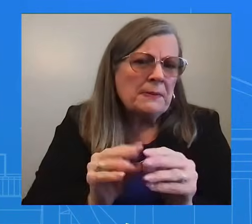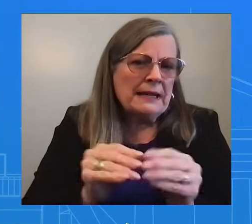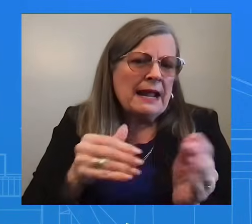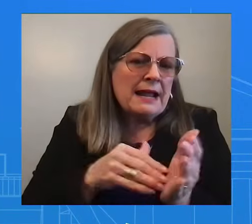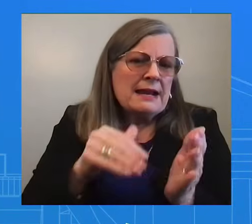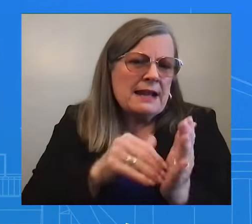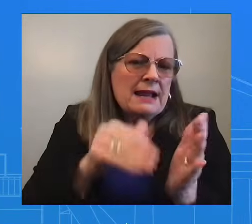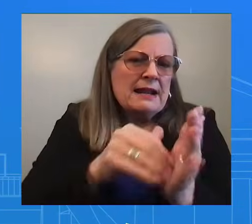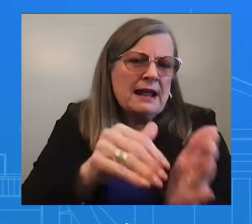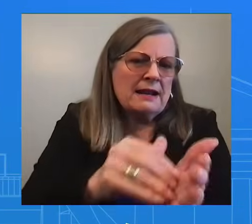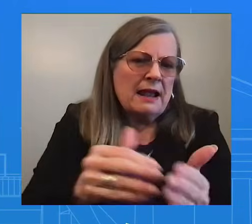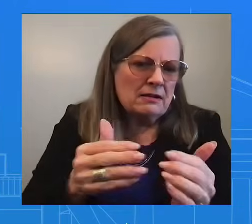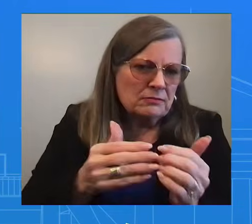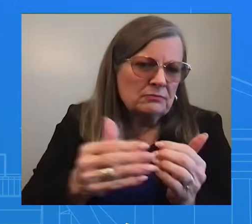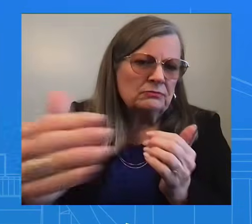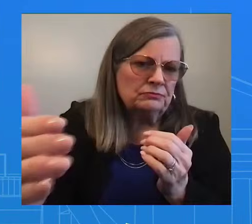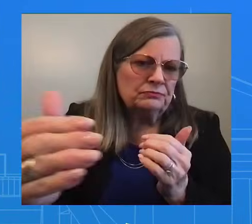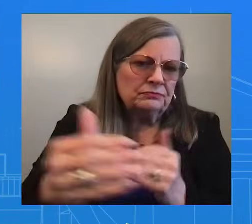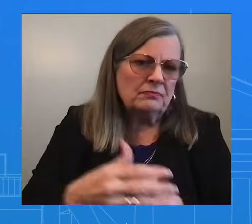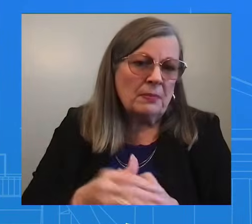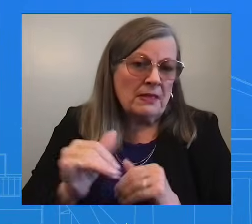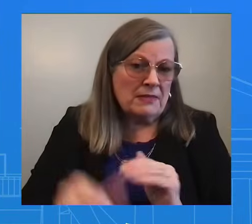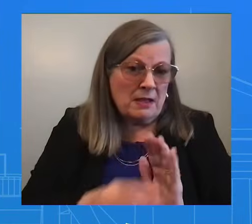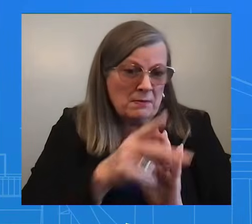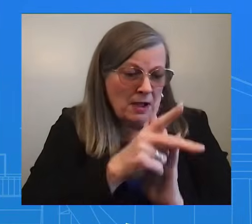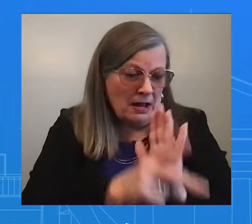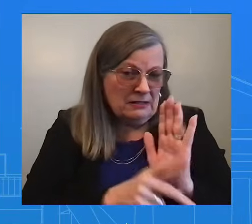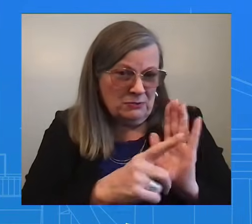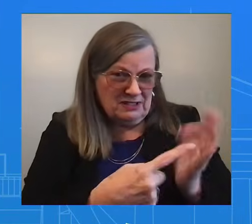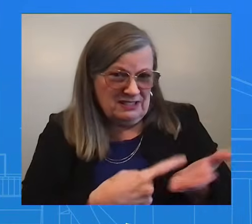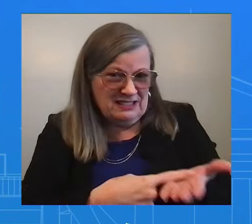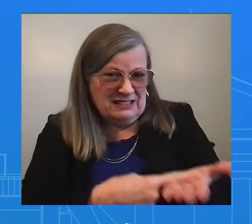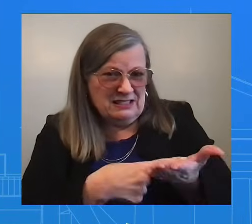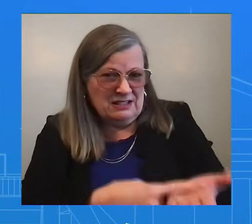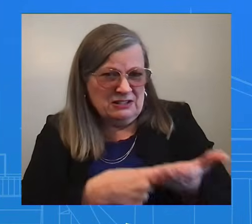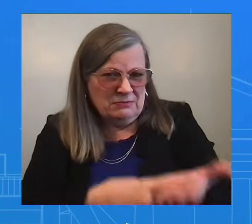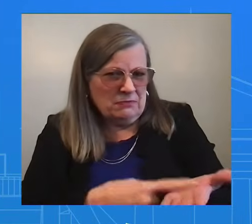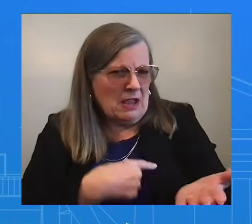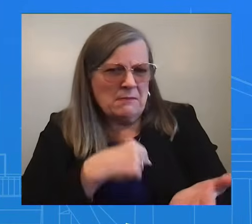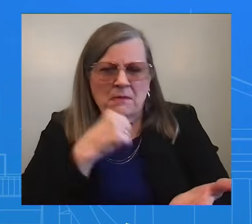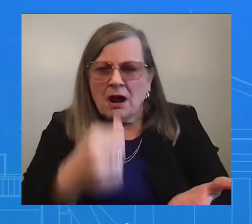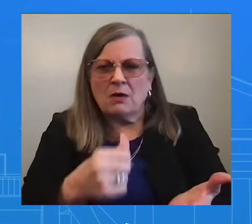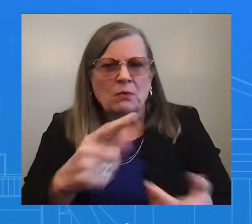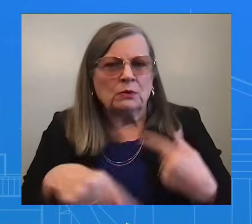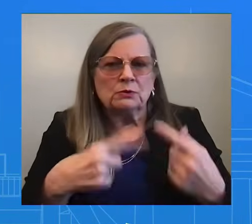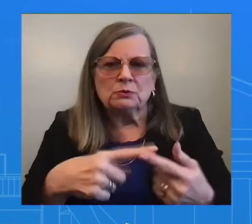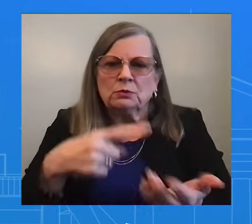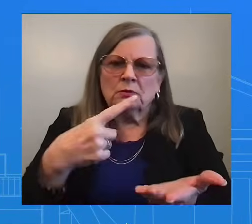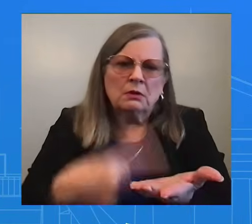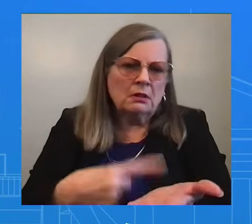Ms. Jean-Pierre: So, I'm not going to go into the detail of diplomatic con- conversations that the President is having. We're going to do -- The Press: You won't rule it out though?